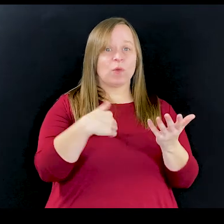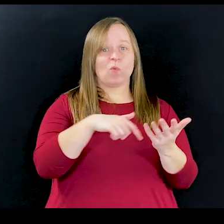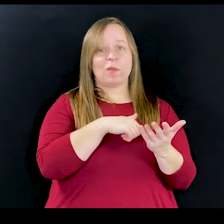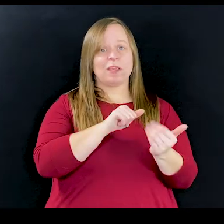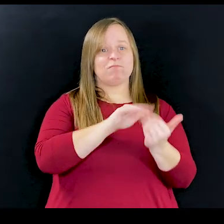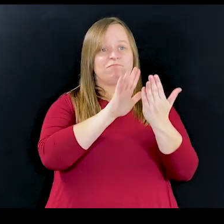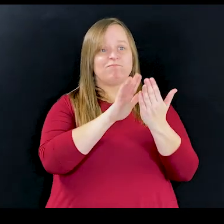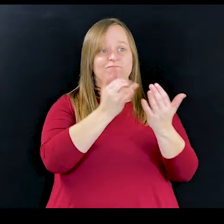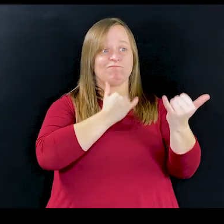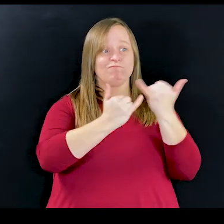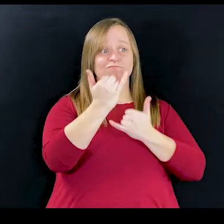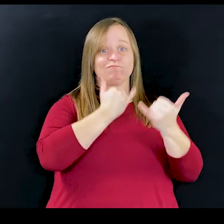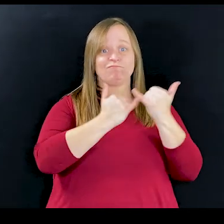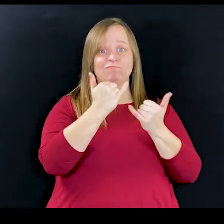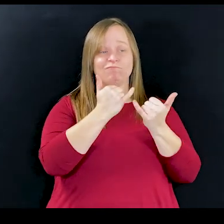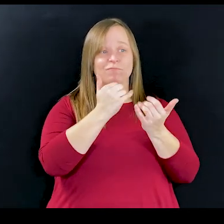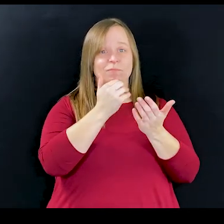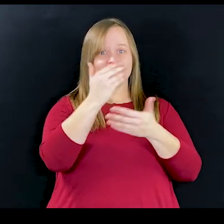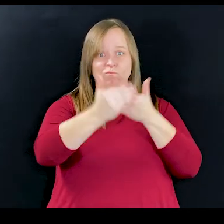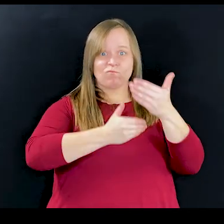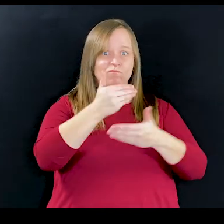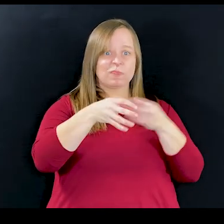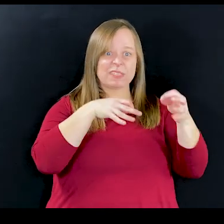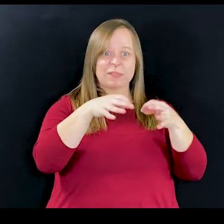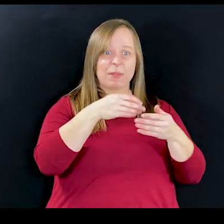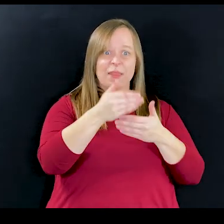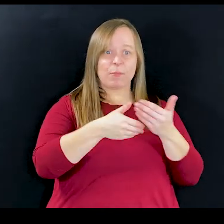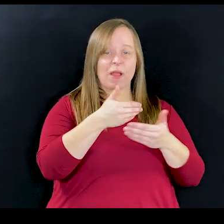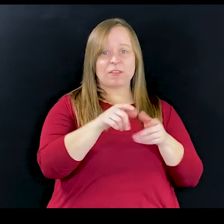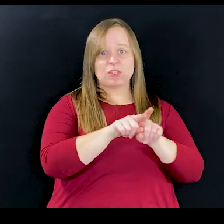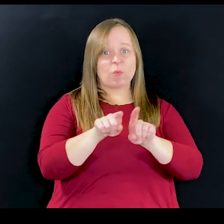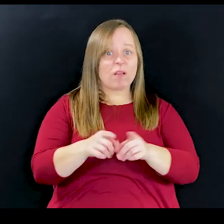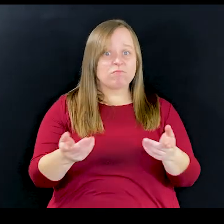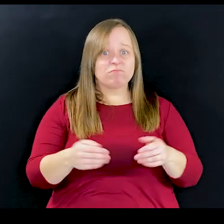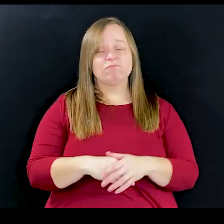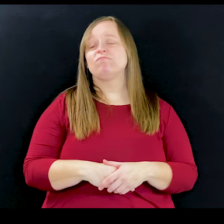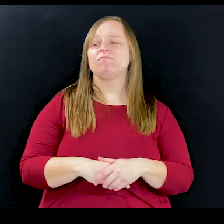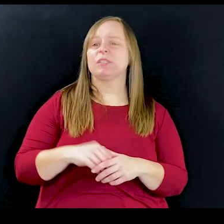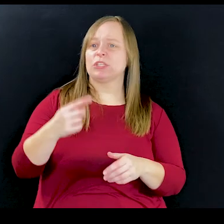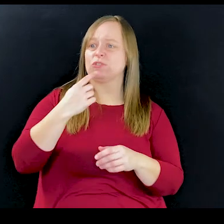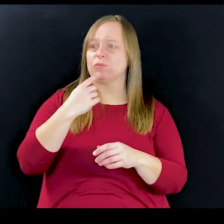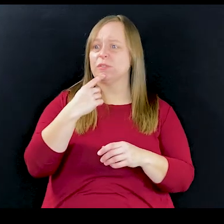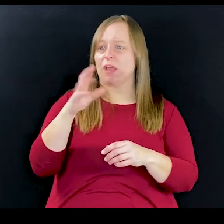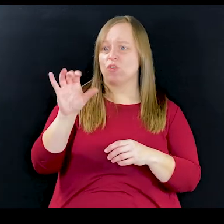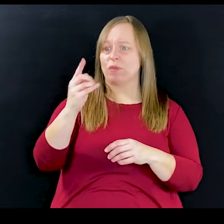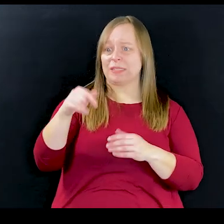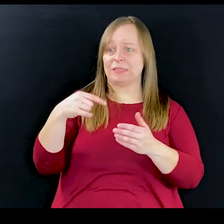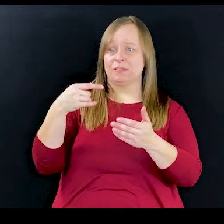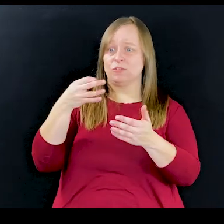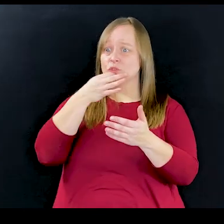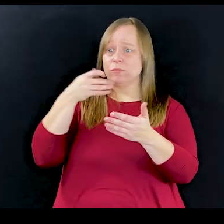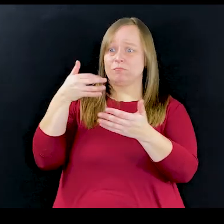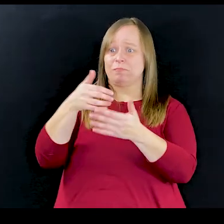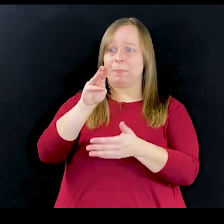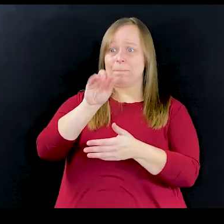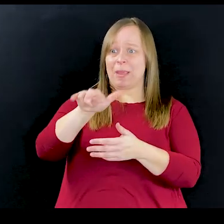we can receive your calls and walk you through that process as well. And as you said, Christy, the deadline is fast approaching.